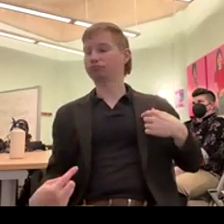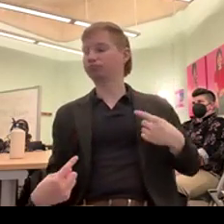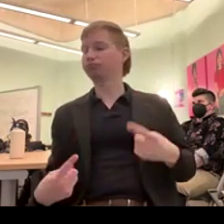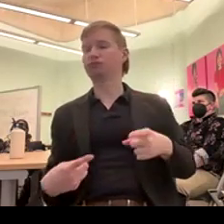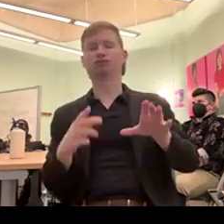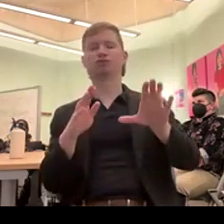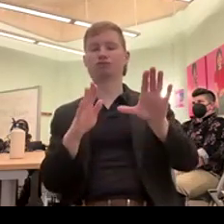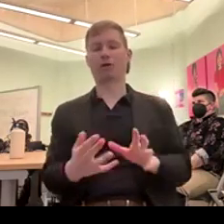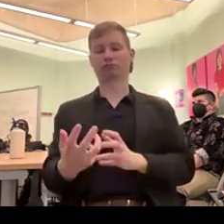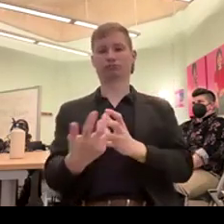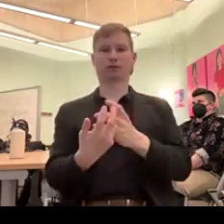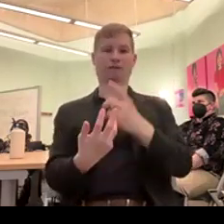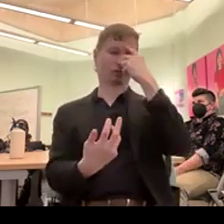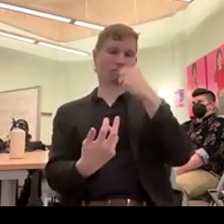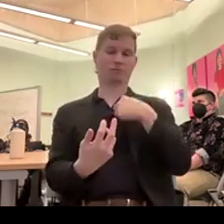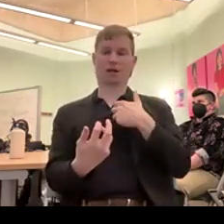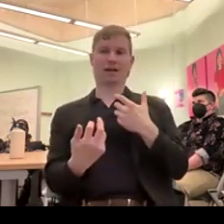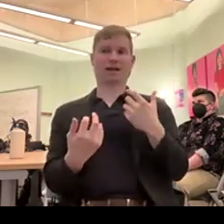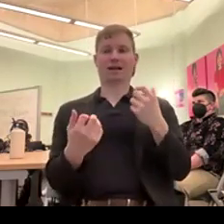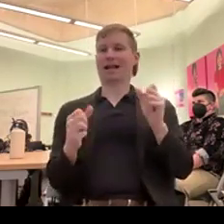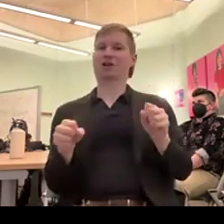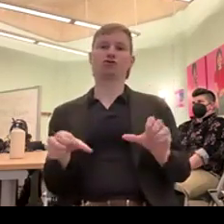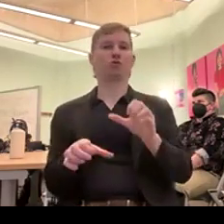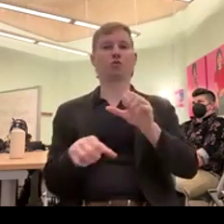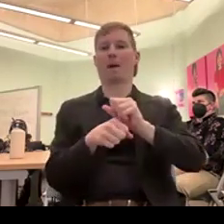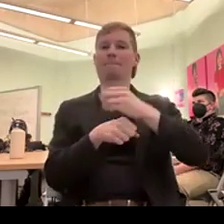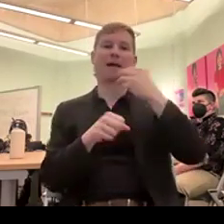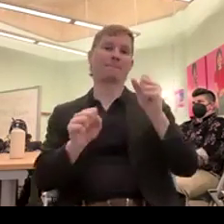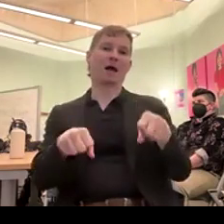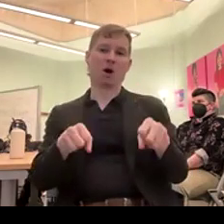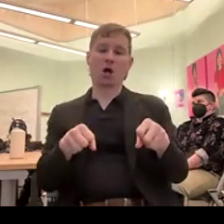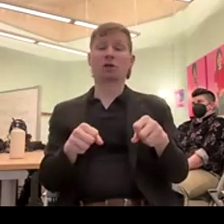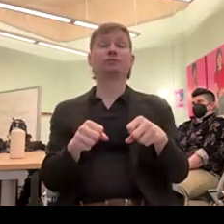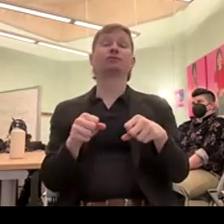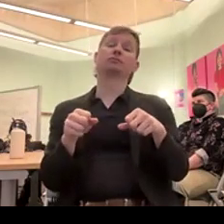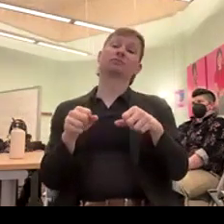that's been a really great set of accommodations and it's helped me do my work to the best of